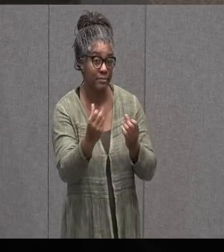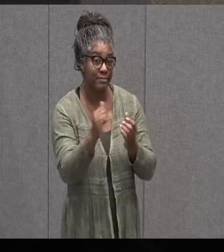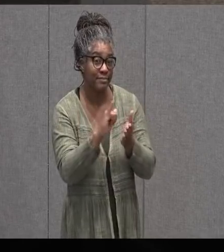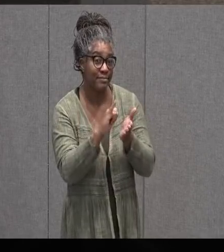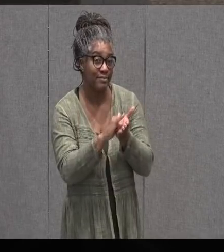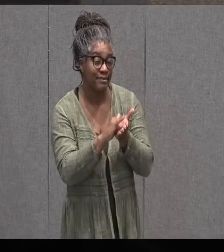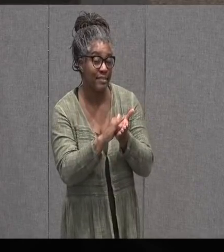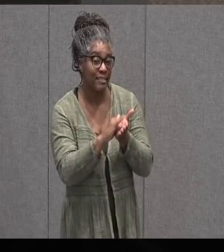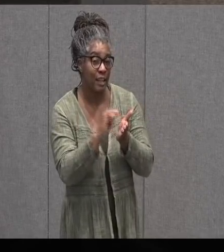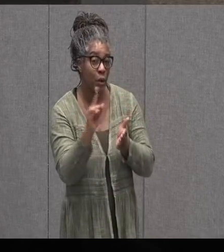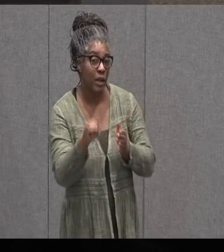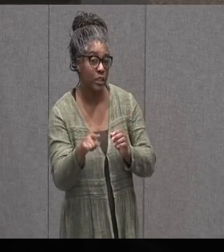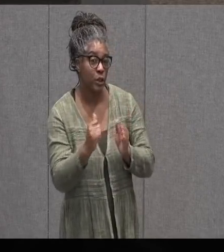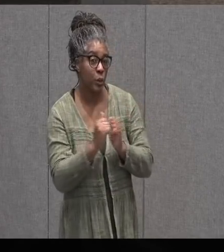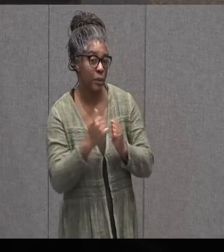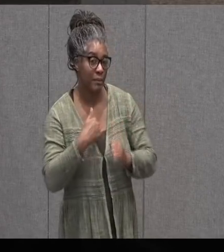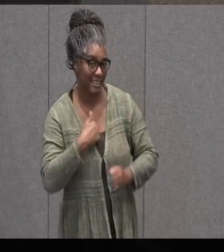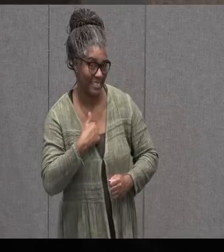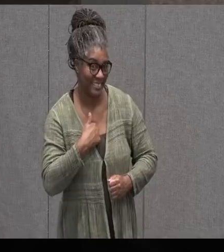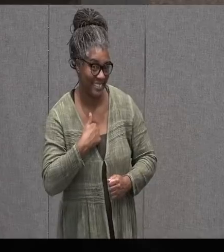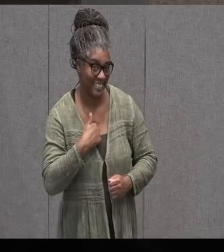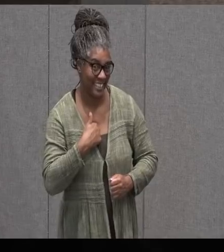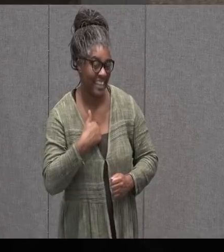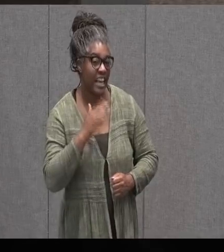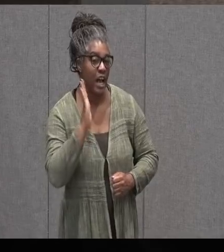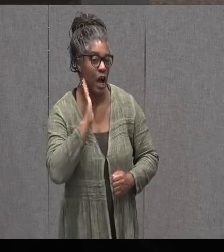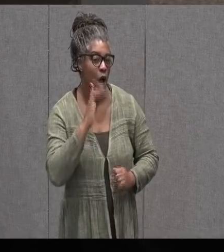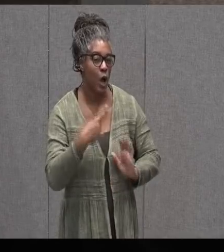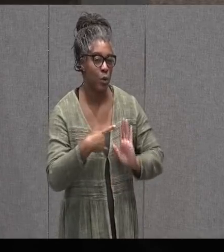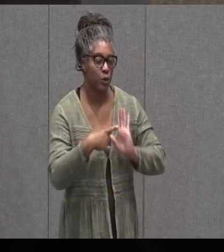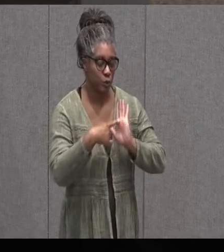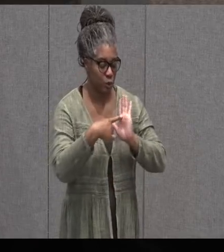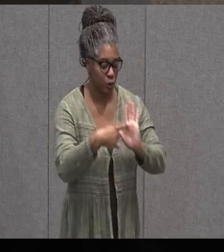And I will give you a picture clue to help you finish the question.